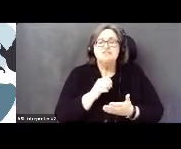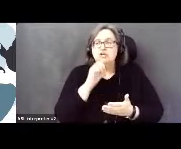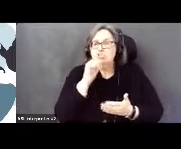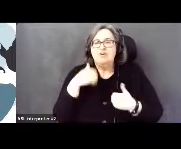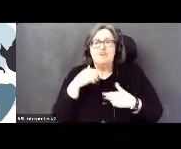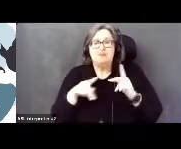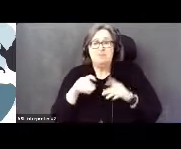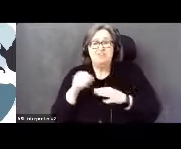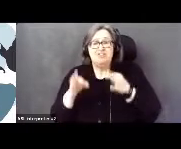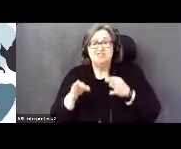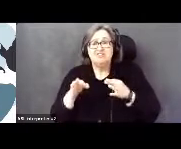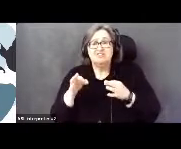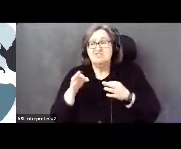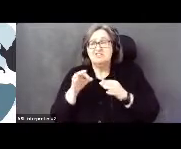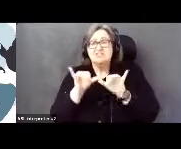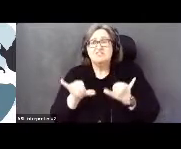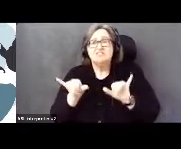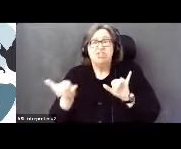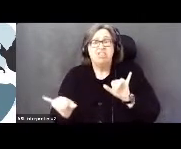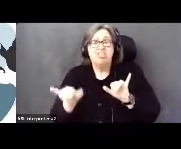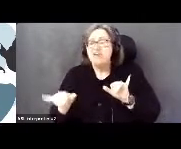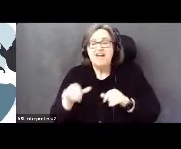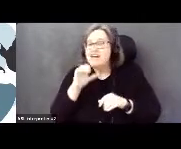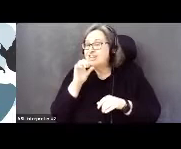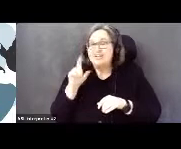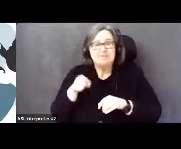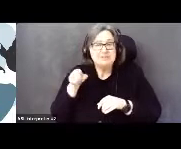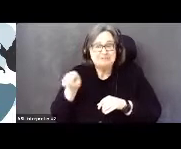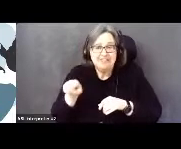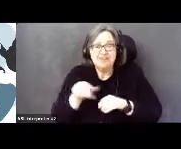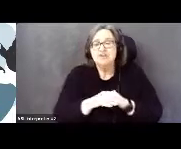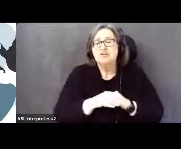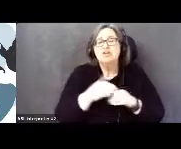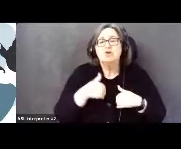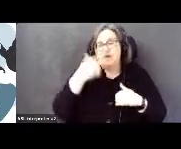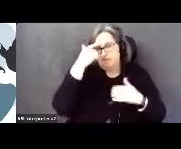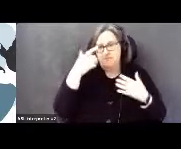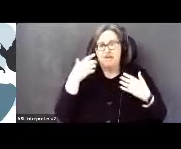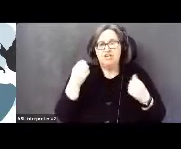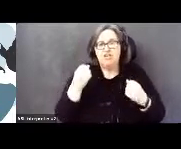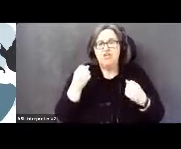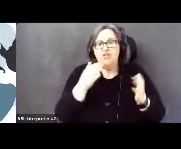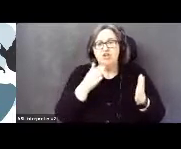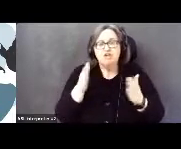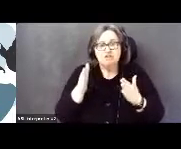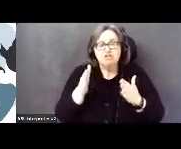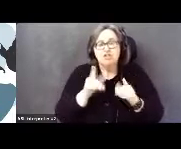system who shouldn't be there. And that we again are having mental health diversion and also really in mental health diversion